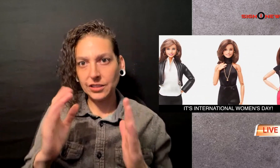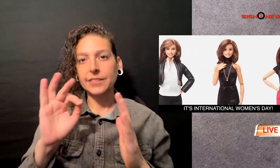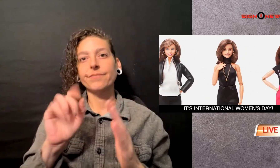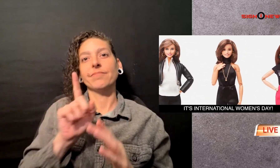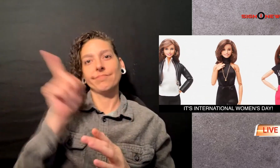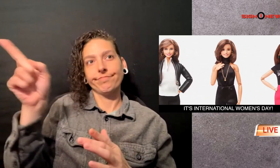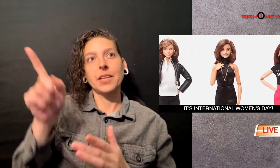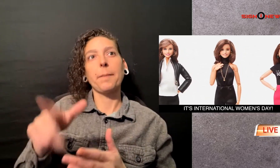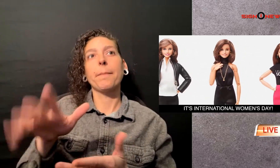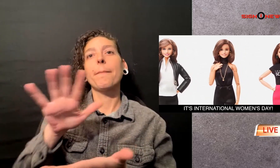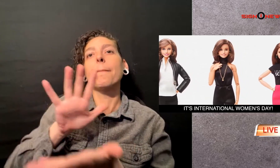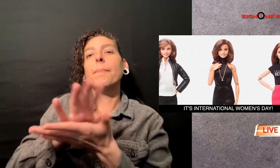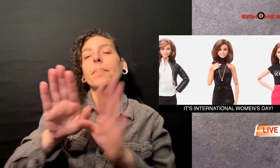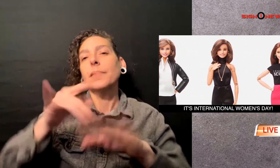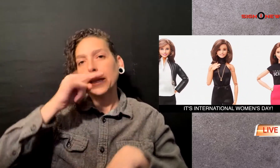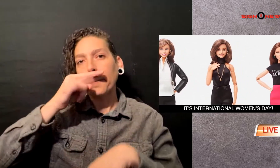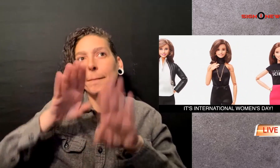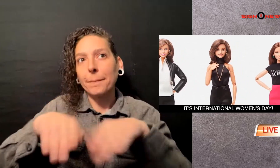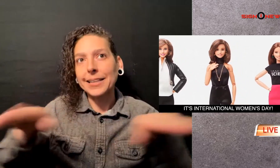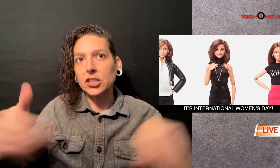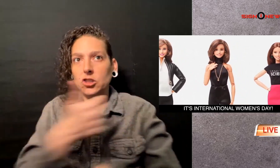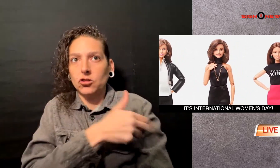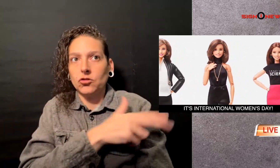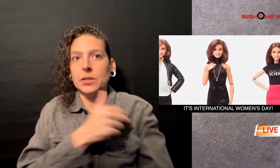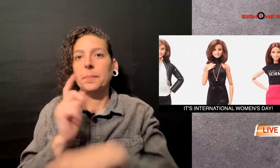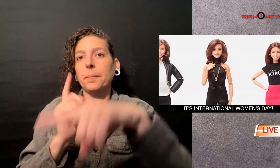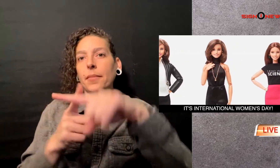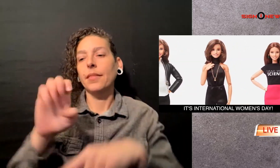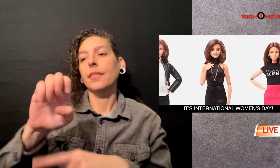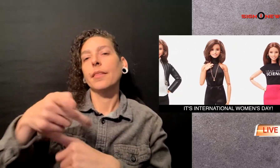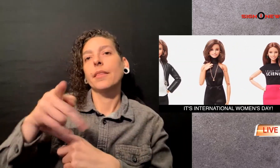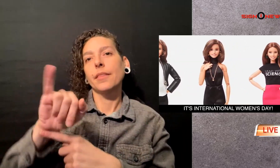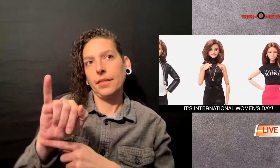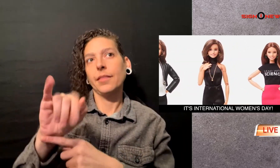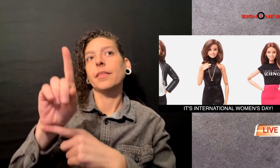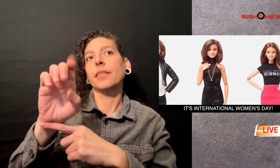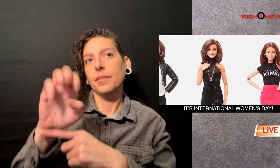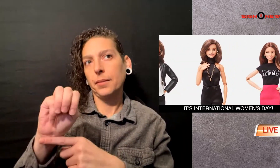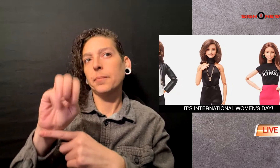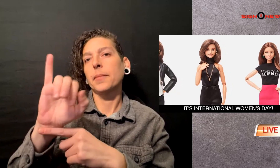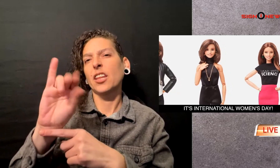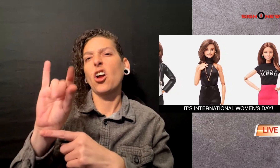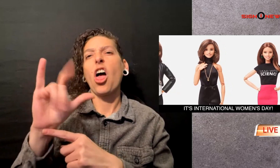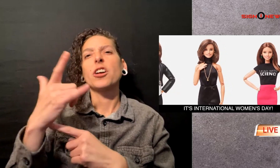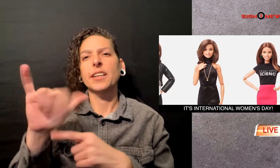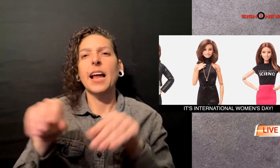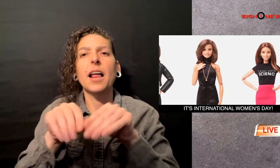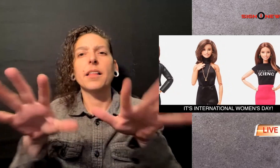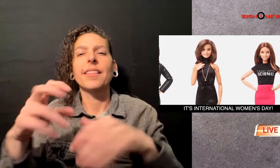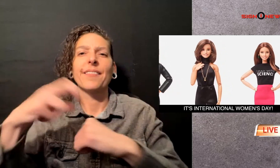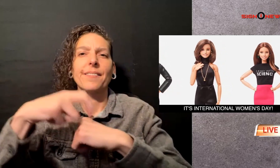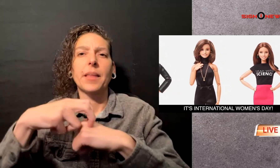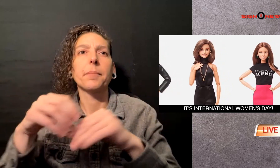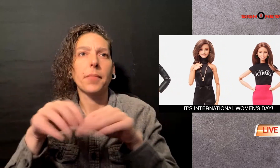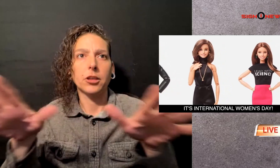of pediatrics and epidemiology at the University of California in San Francisco